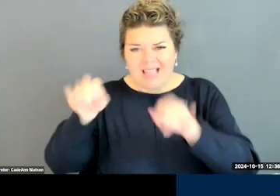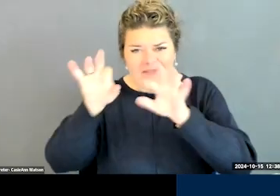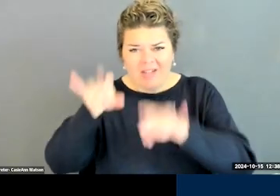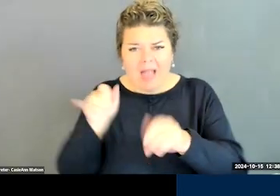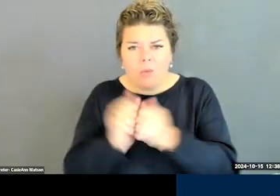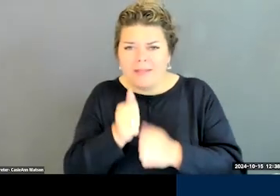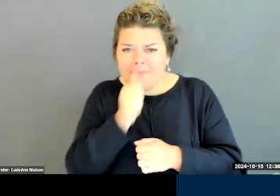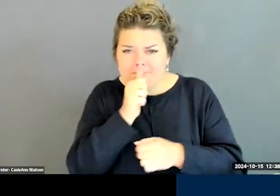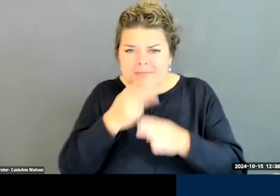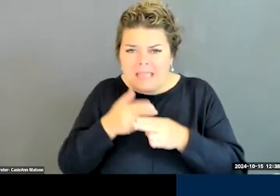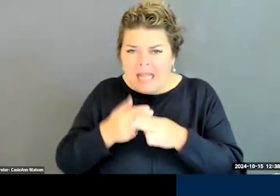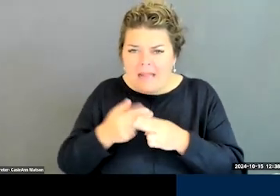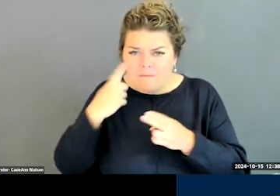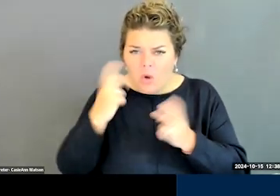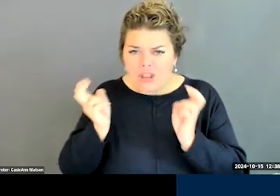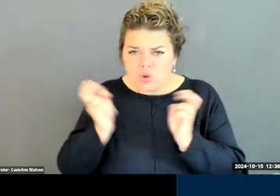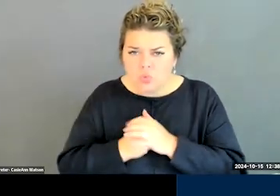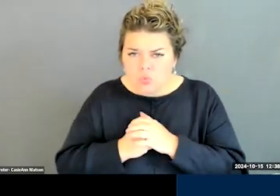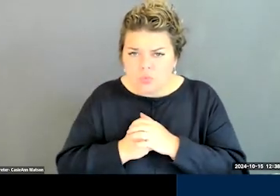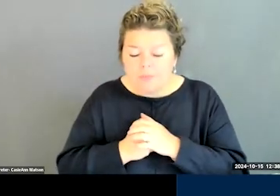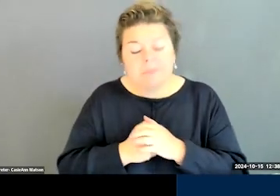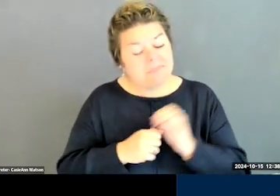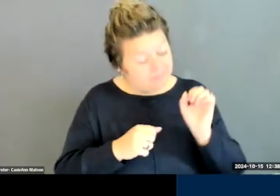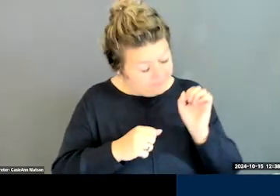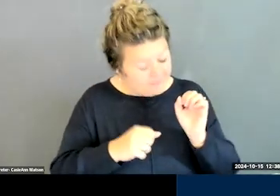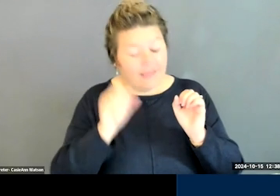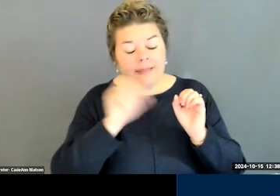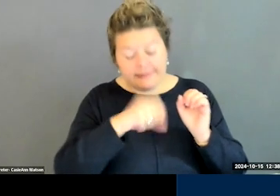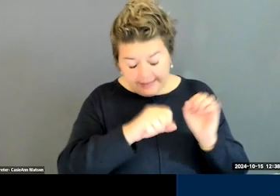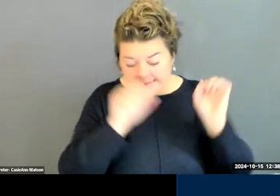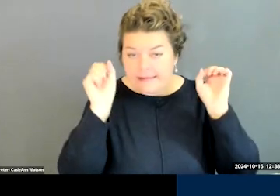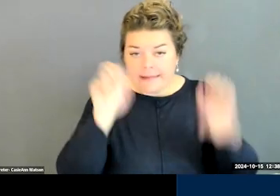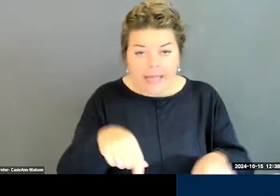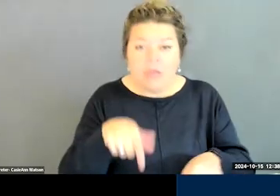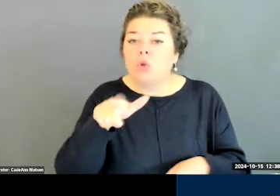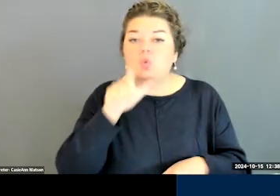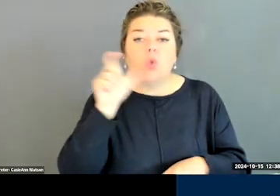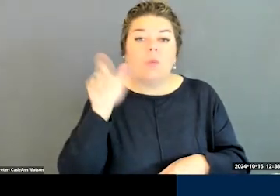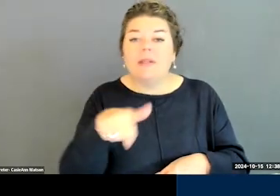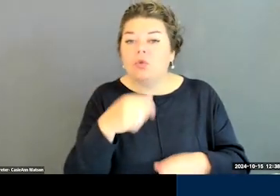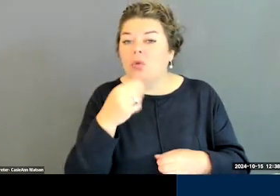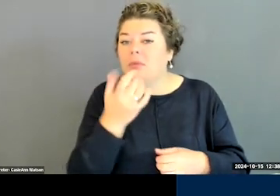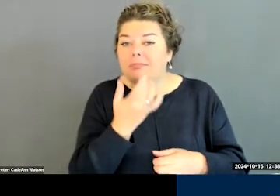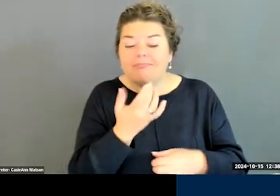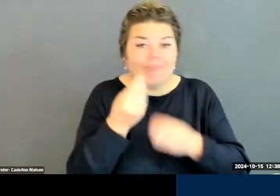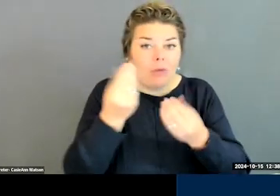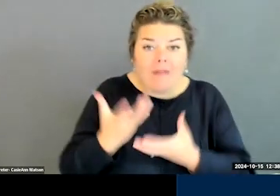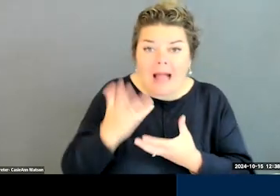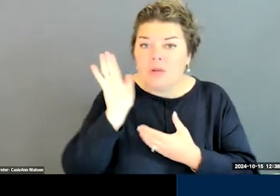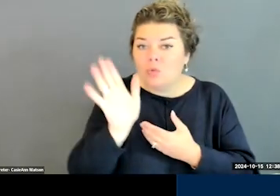to report issues? Yes, it can. So, you do not need to provide any contact information or your name.